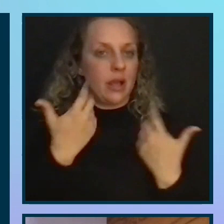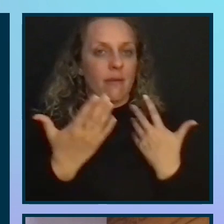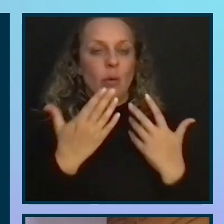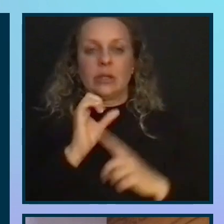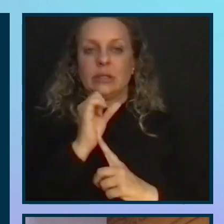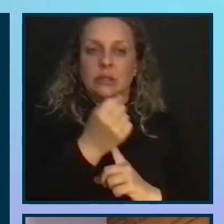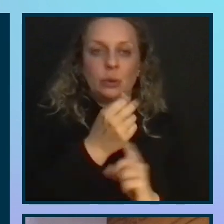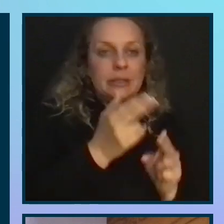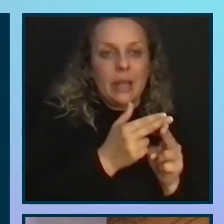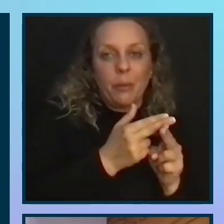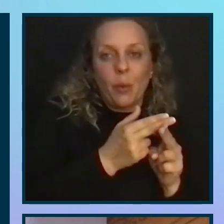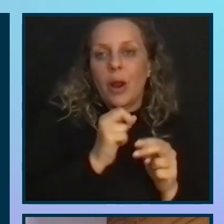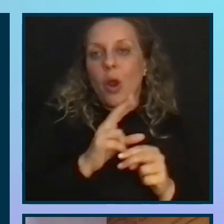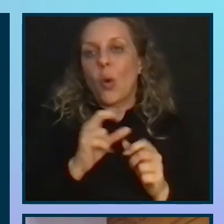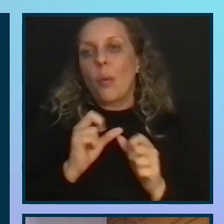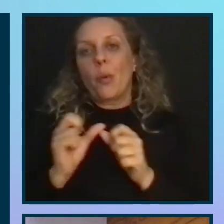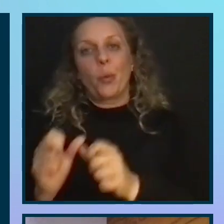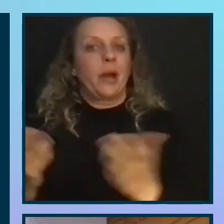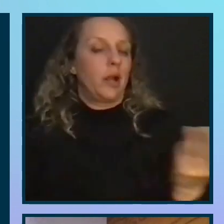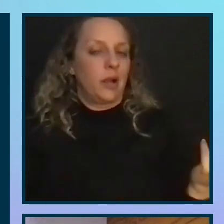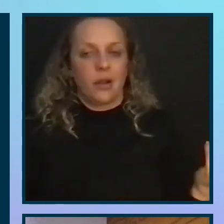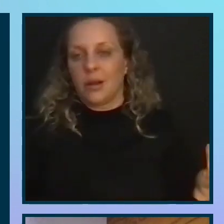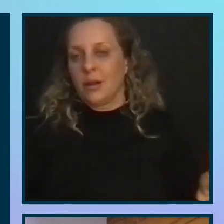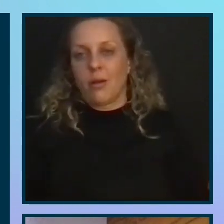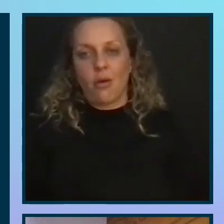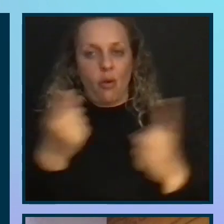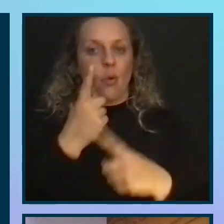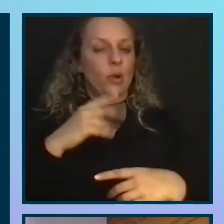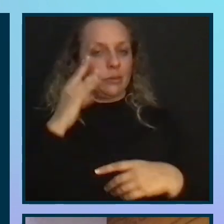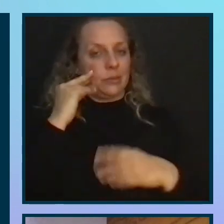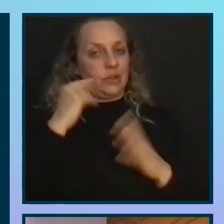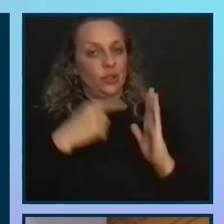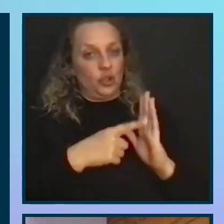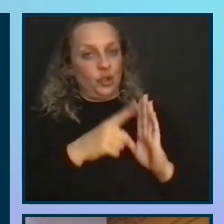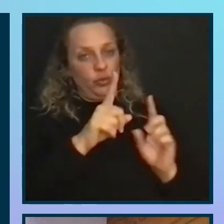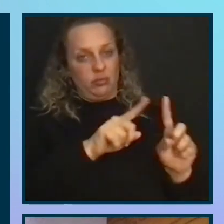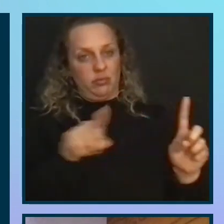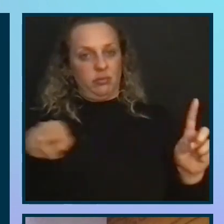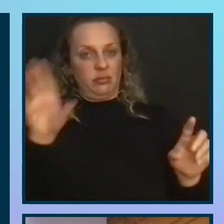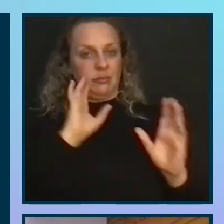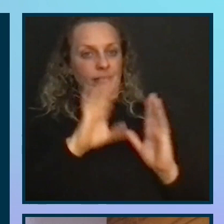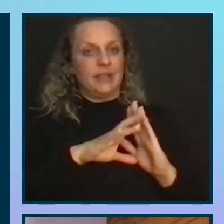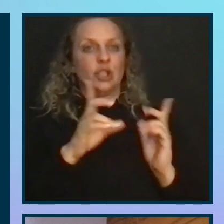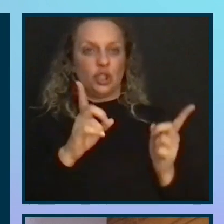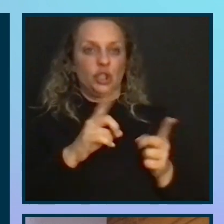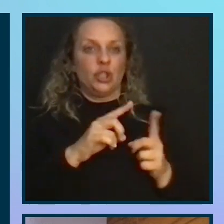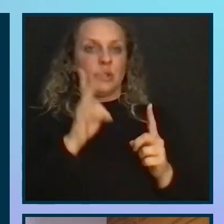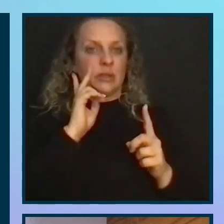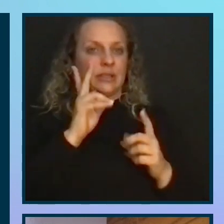temporary or permanent, and some examples shown here on screen taken from the Microsoft inclusive design